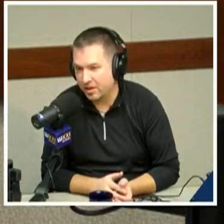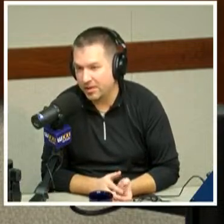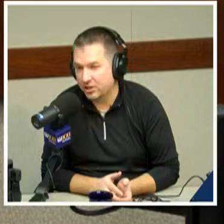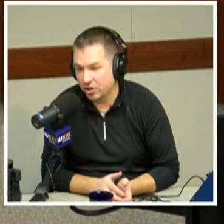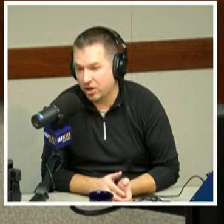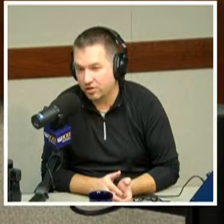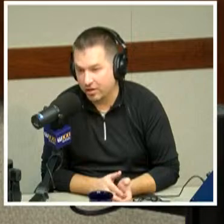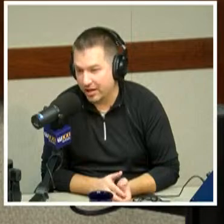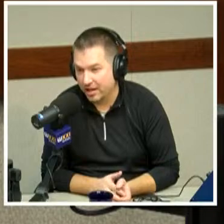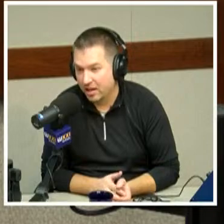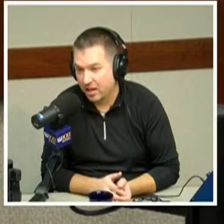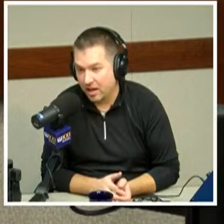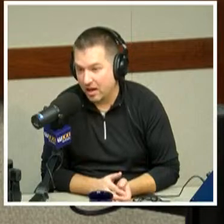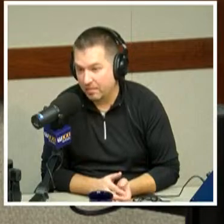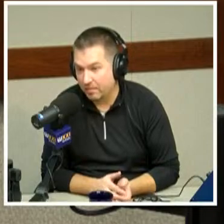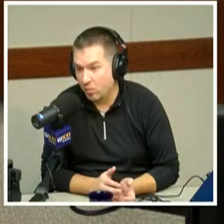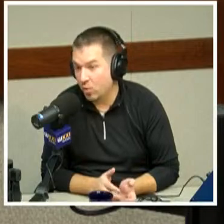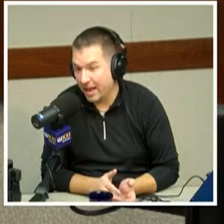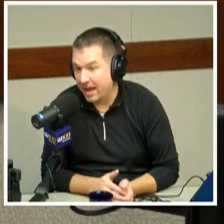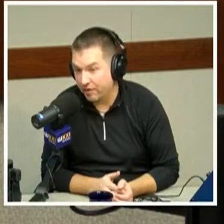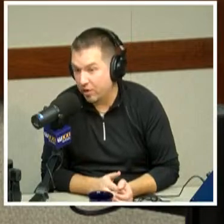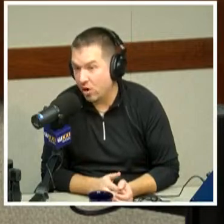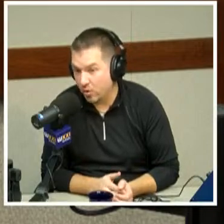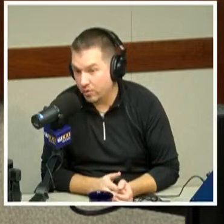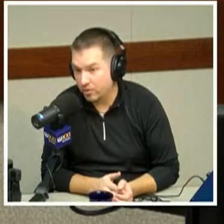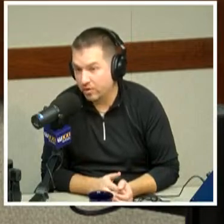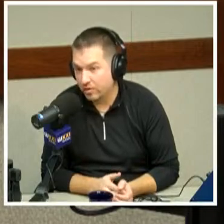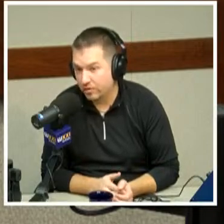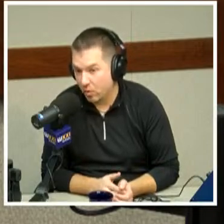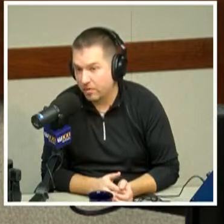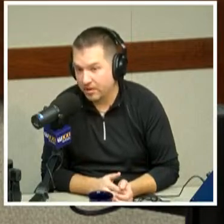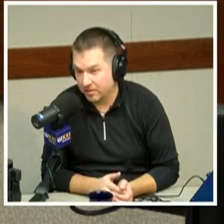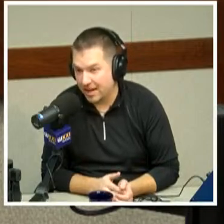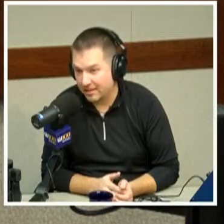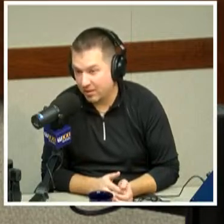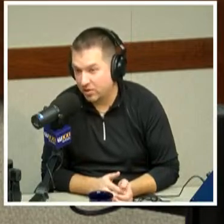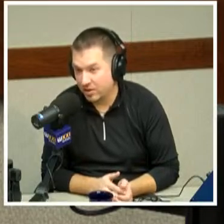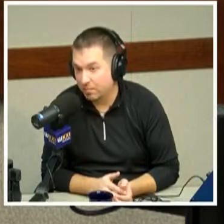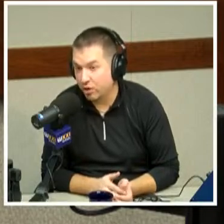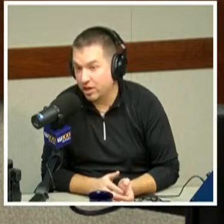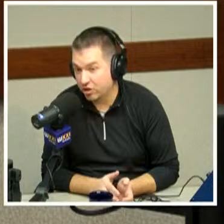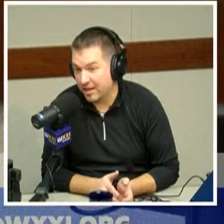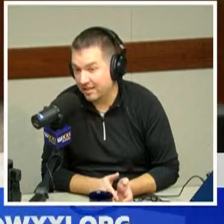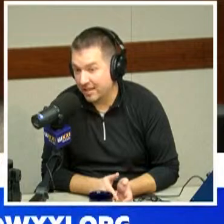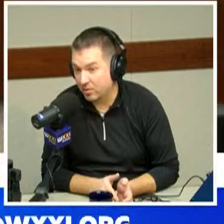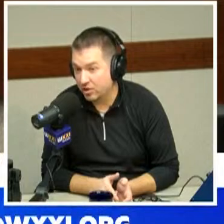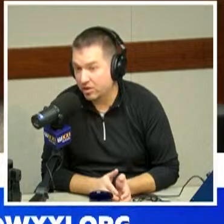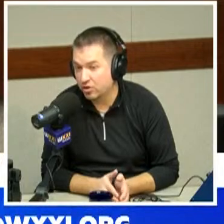know each country um would have their own form of sign language like British sign language is